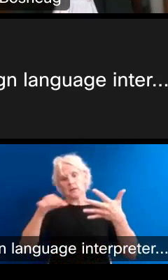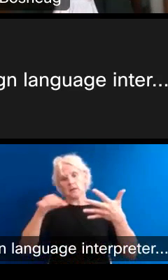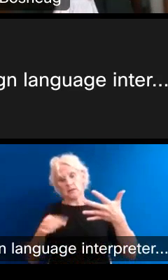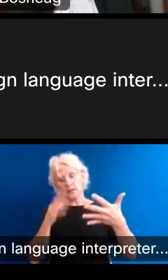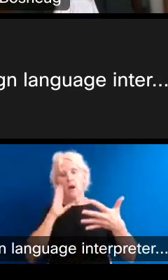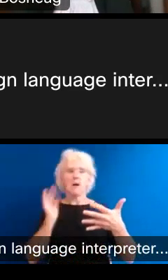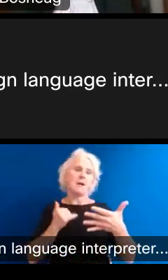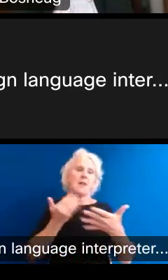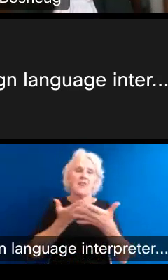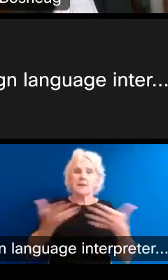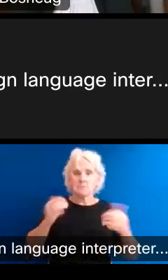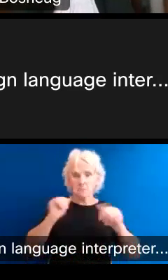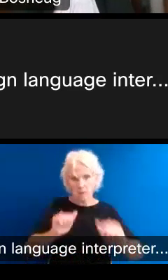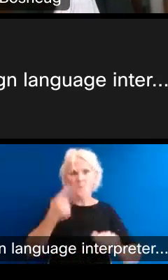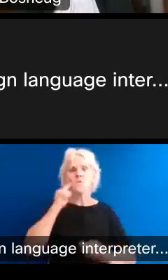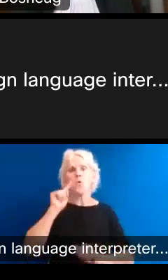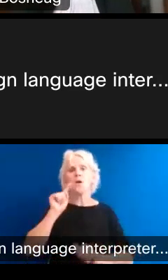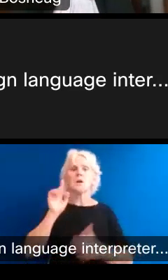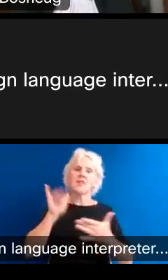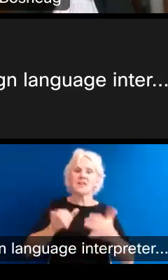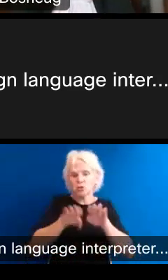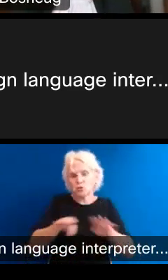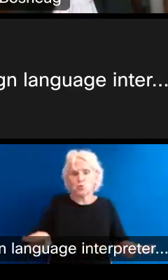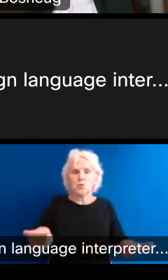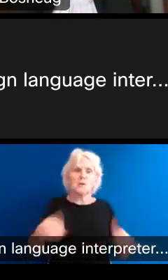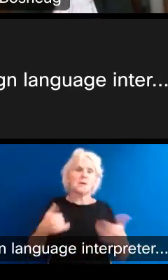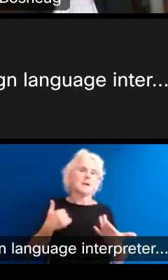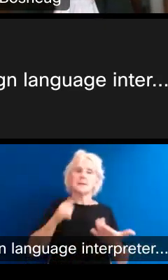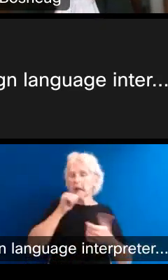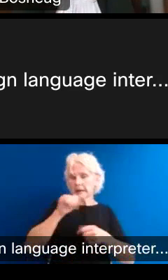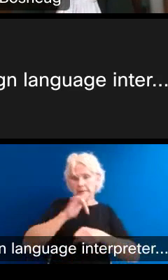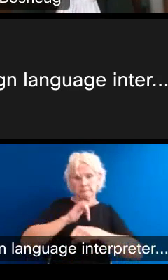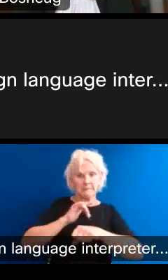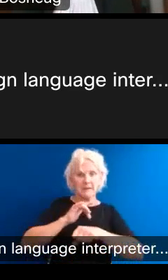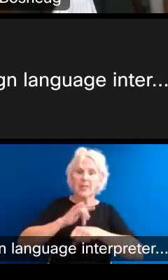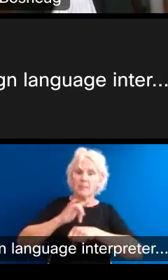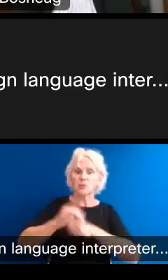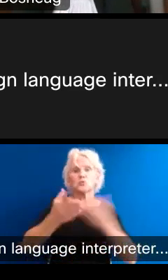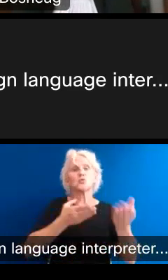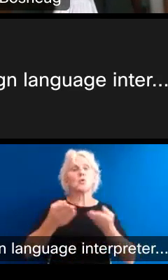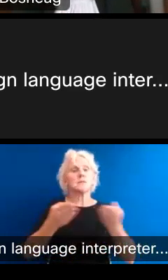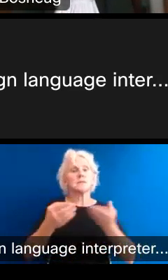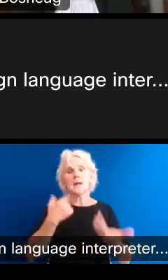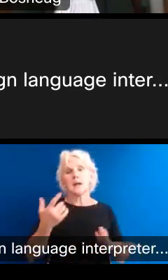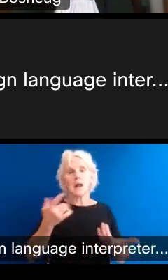that due to the lack of access to services these children experienced instability and crisises.